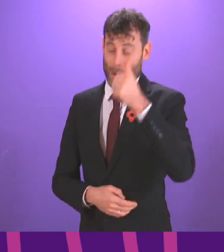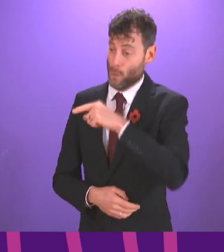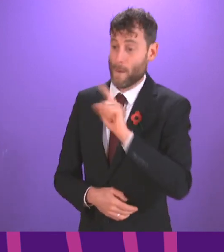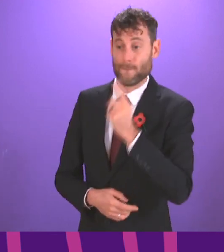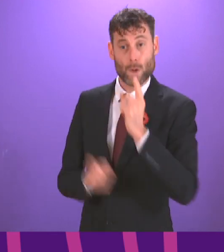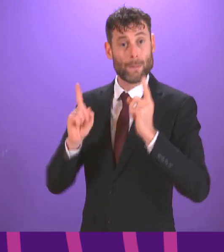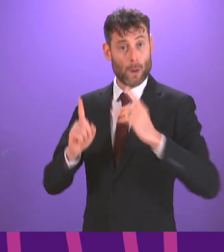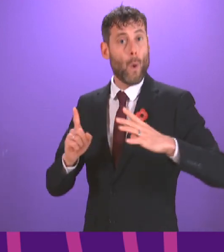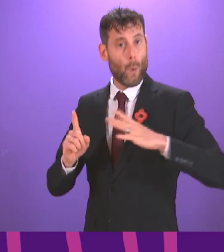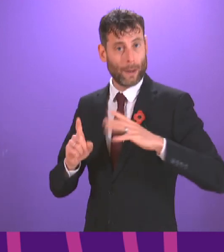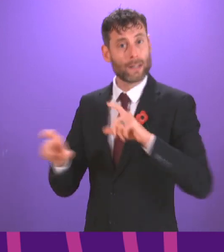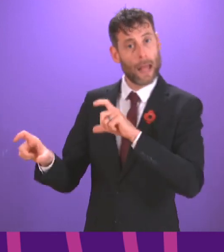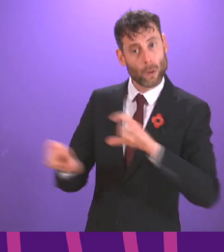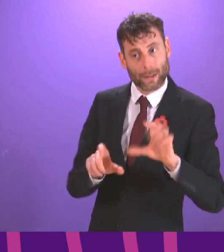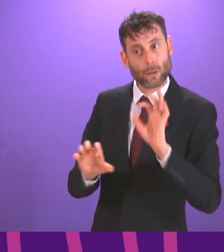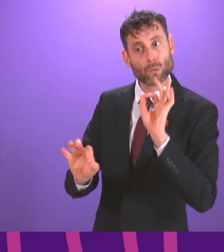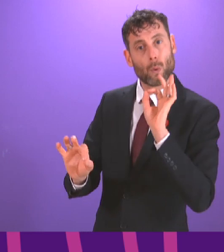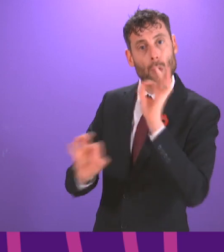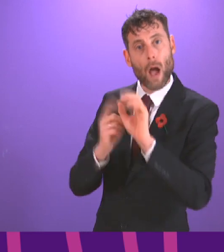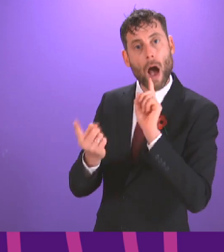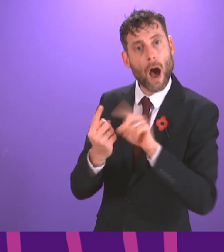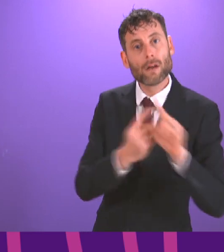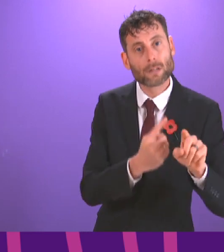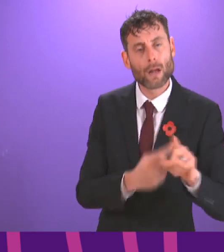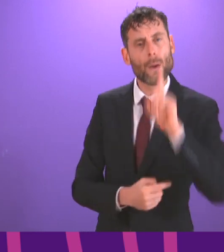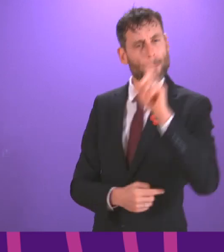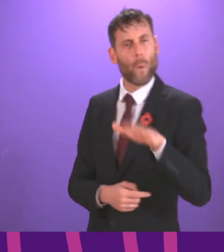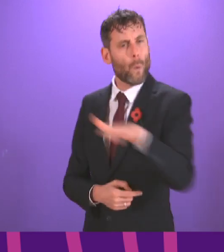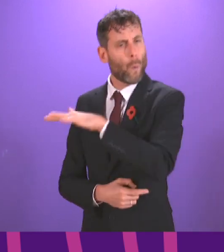Minister’s willingness to continue answering questions, but we must all accept that there